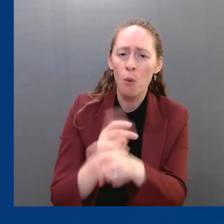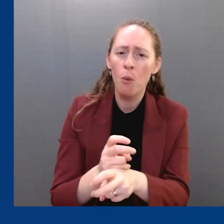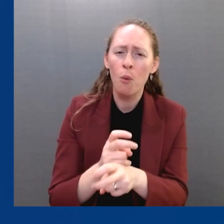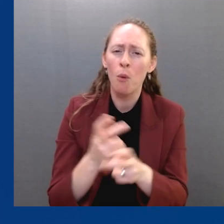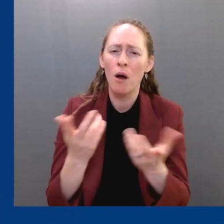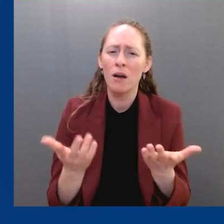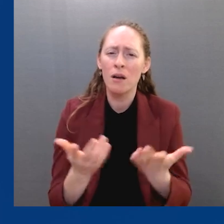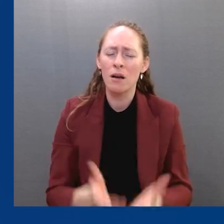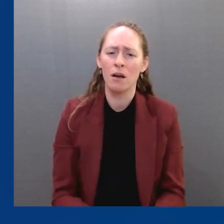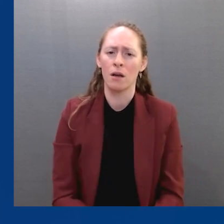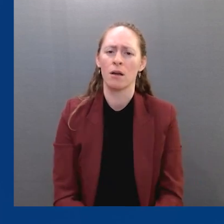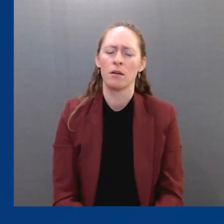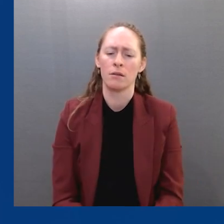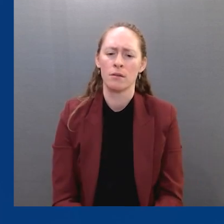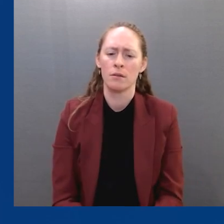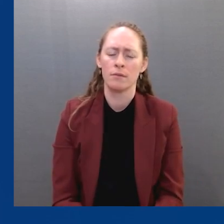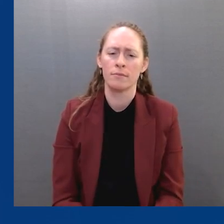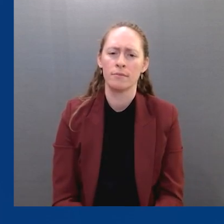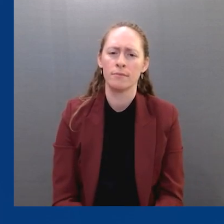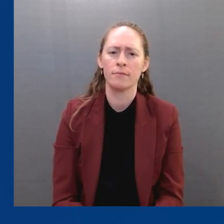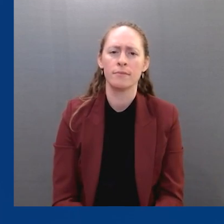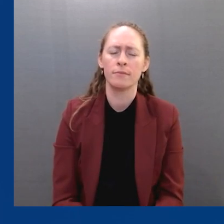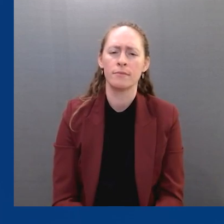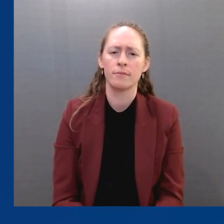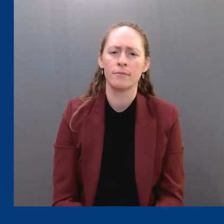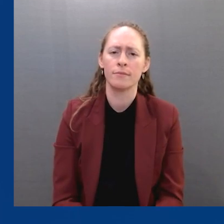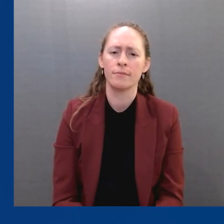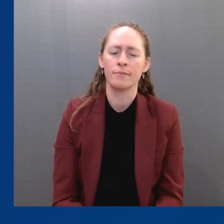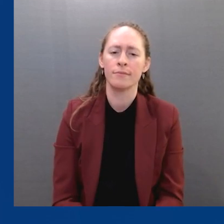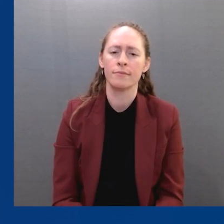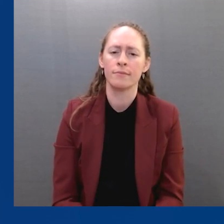We clearly need a true next generation vaccines.